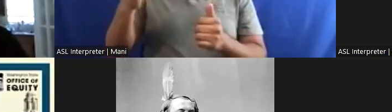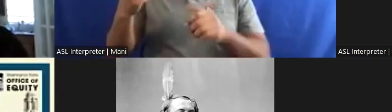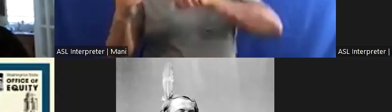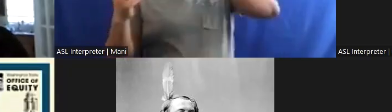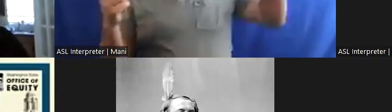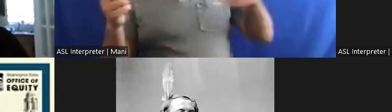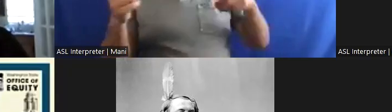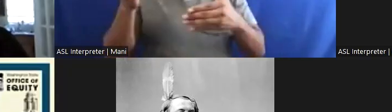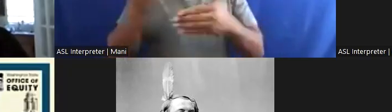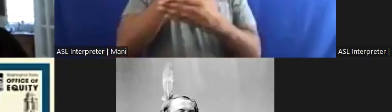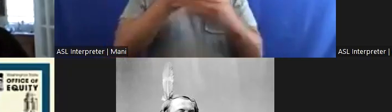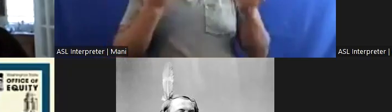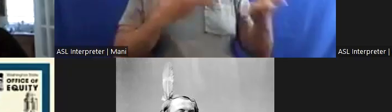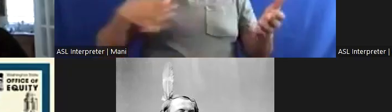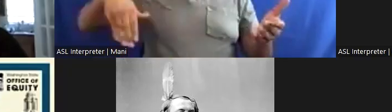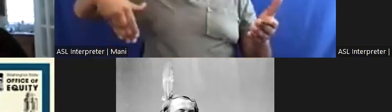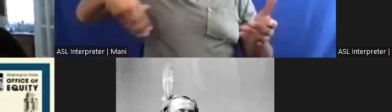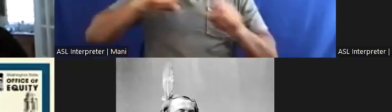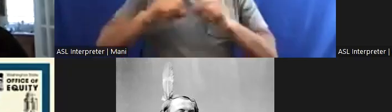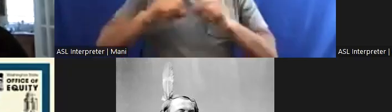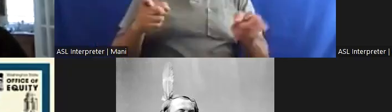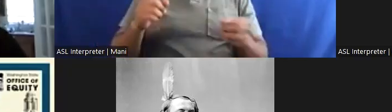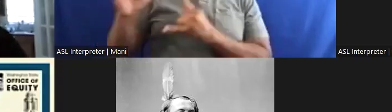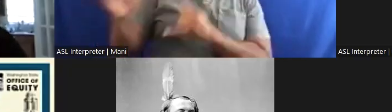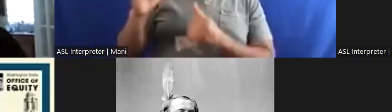But I personally would also love to see some movement made towards that